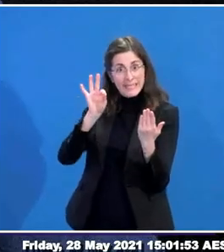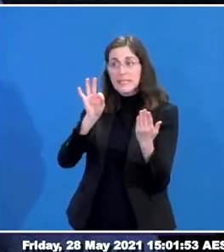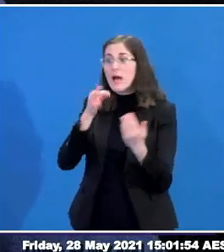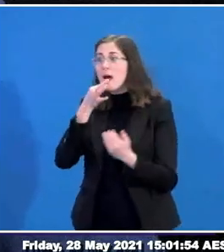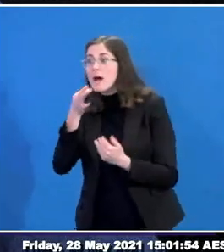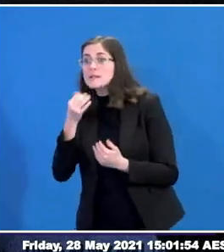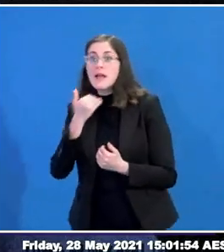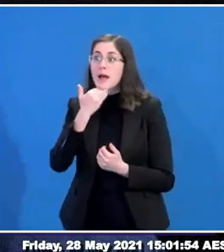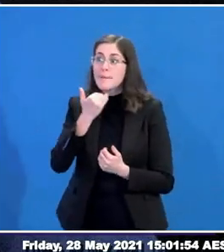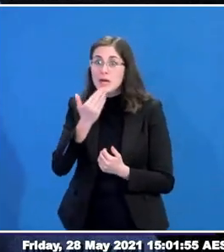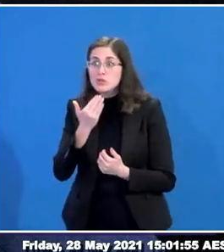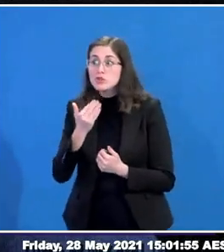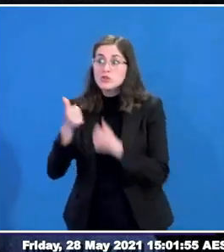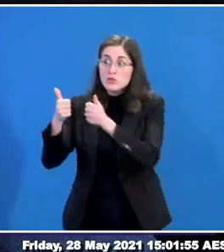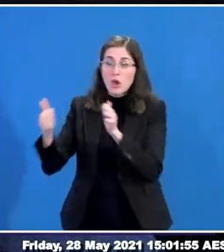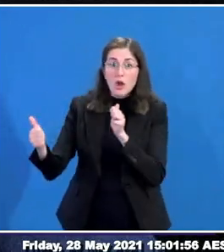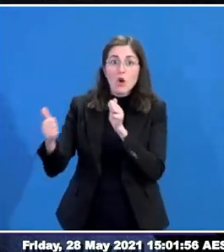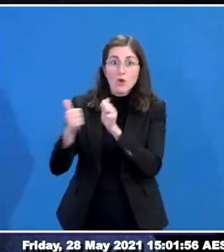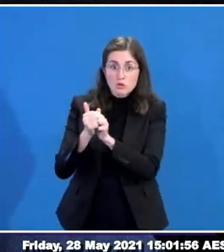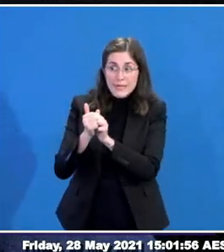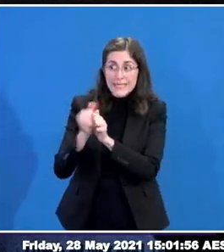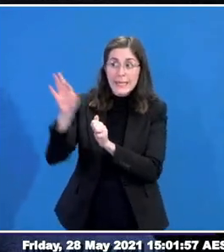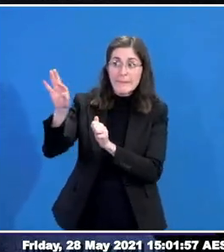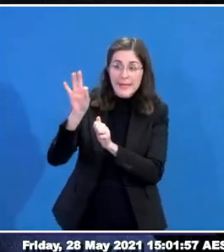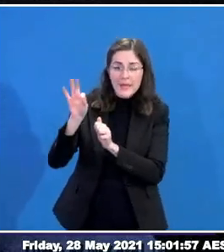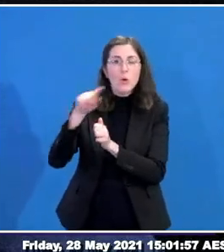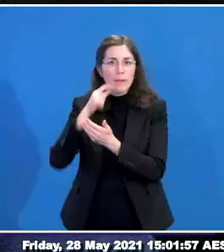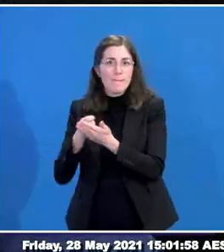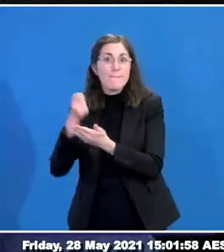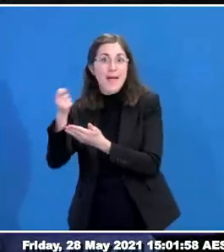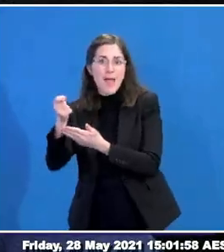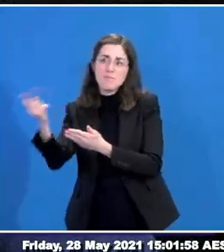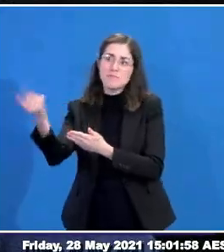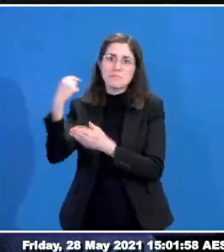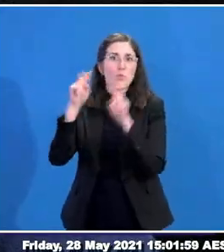quote, and then you determine which of those bodies will conduct the audit.